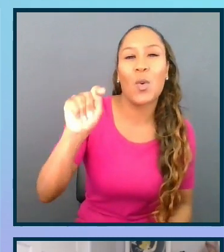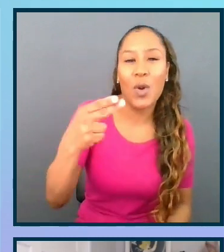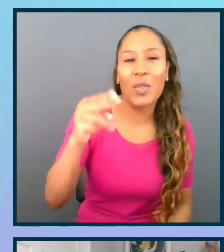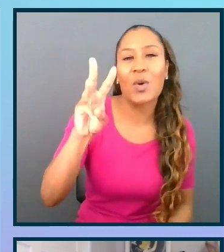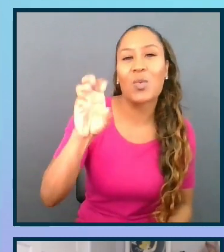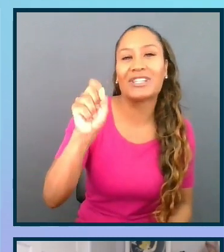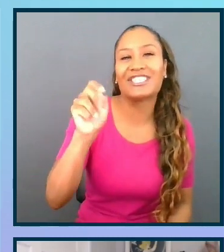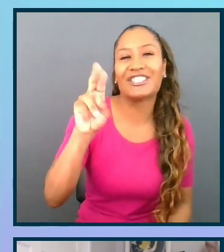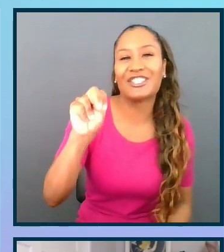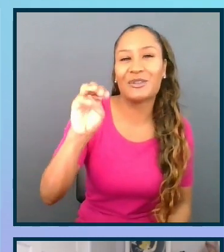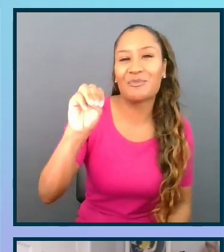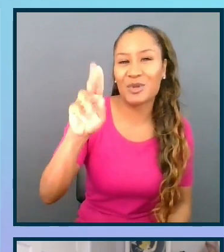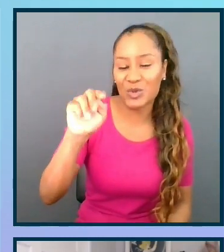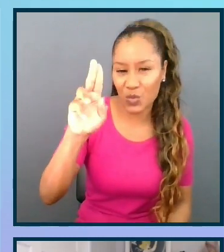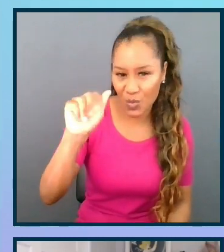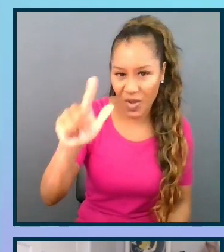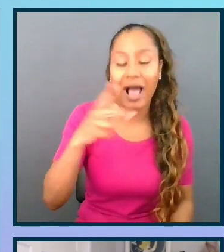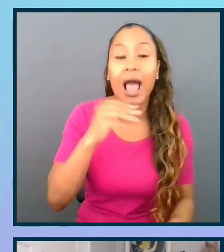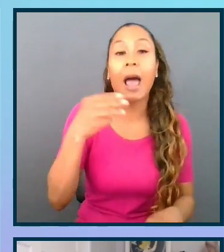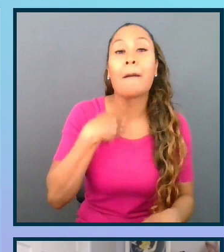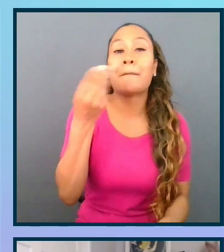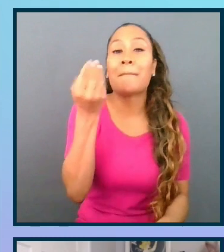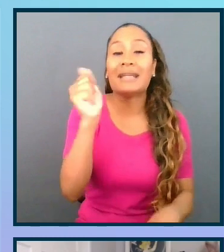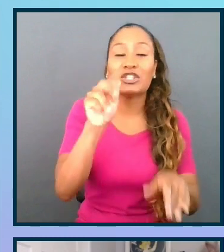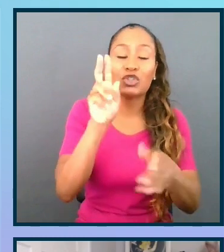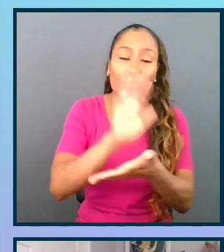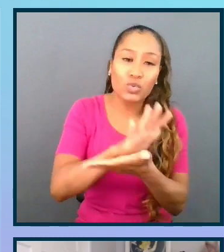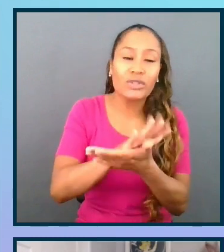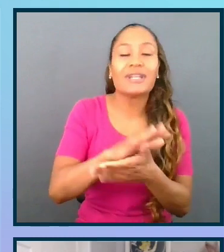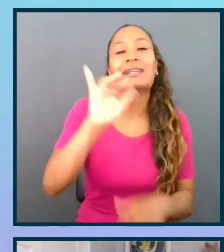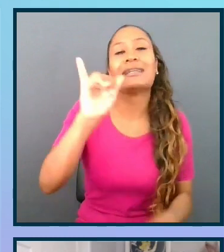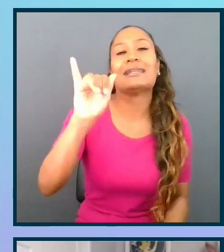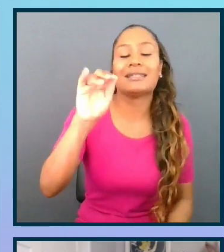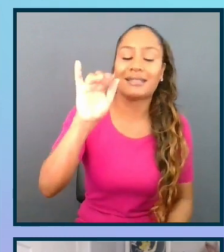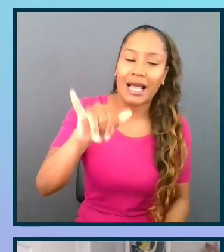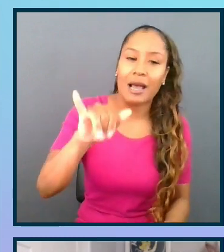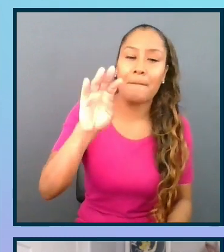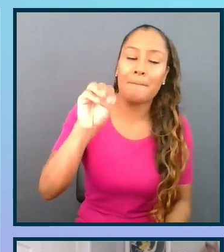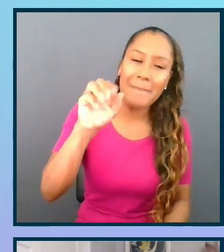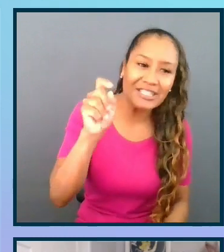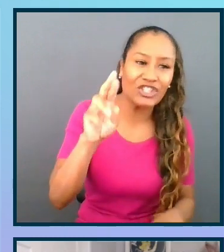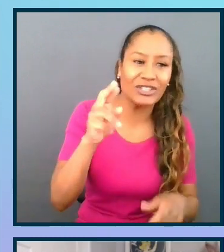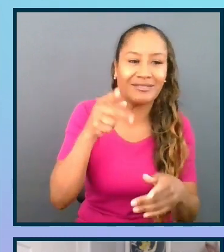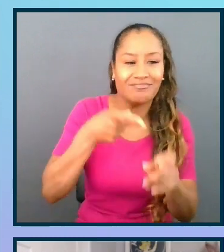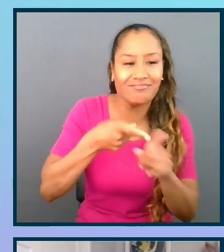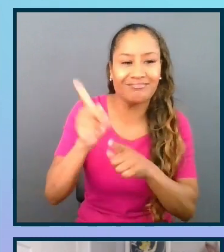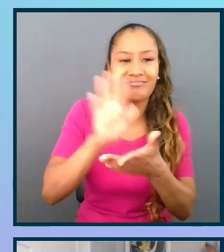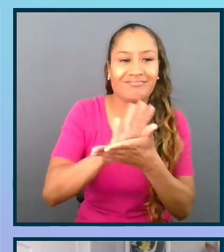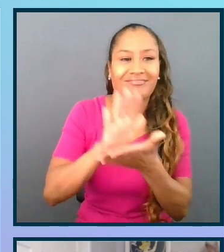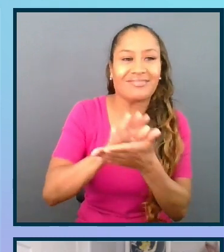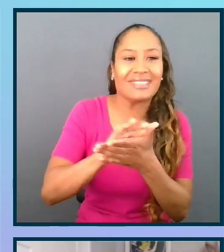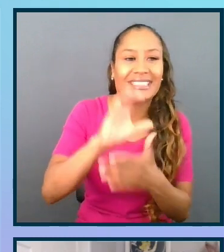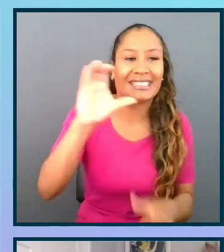and a master's student at the ATLAS Institute of CU-Boulder. Now, an academia and industry alike,